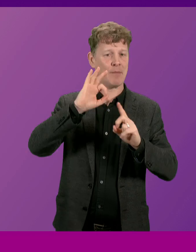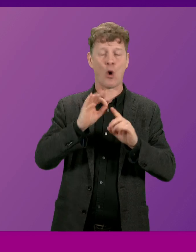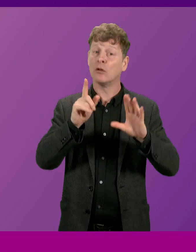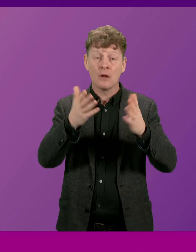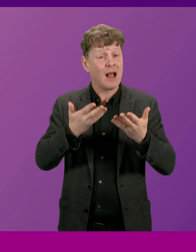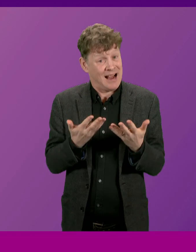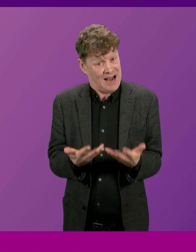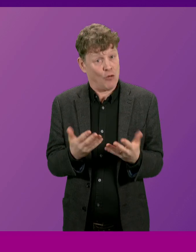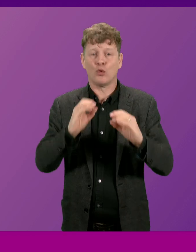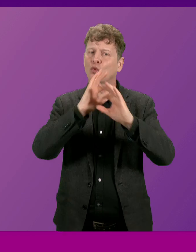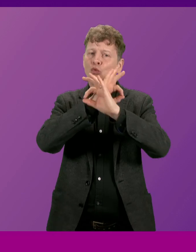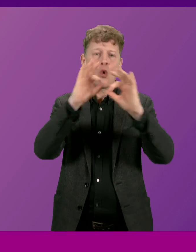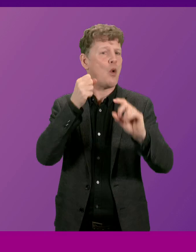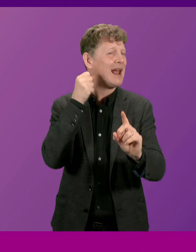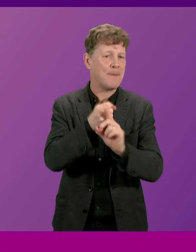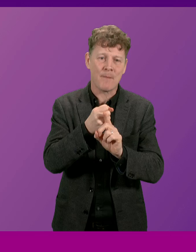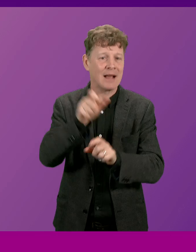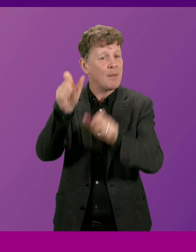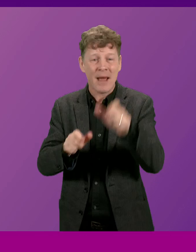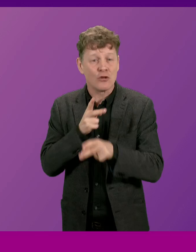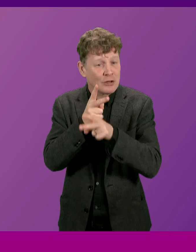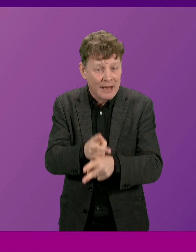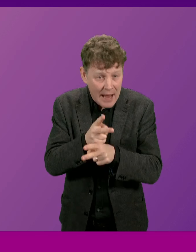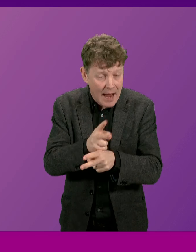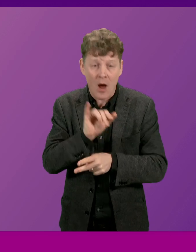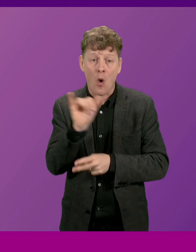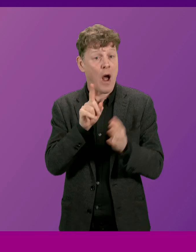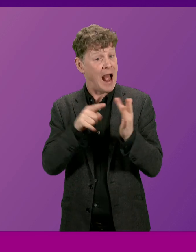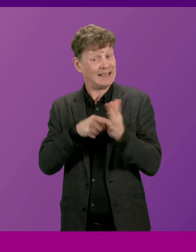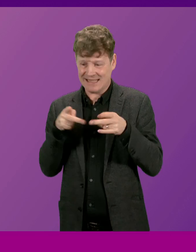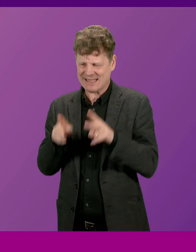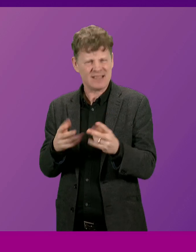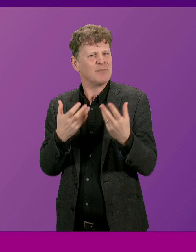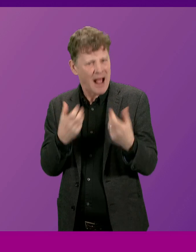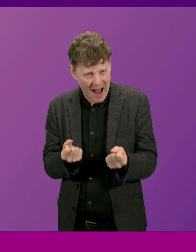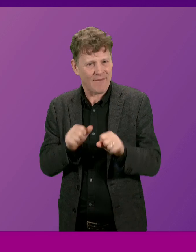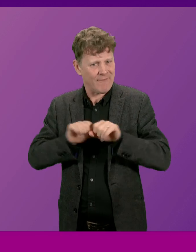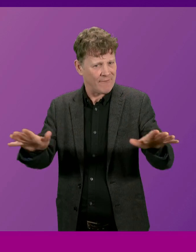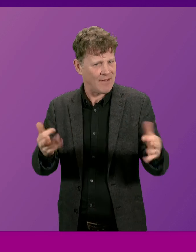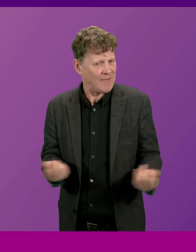on patient care or the availability of IT systems for GPs as a result of the announcement.